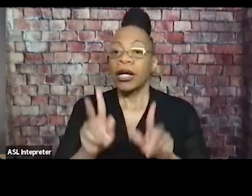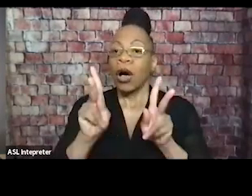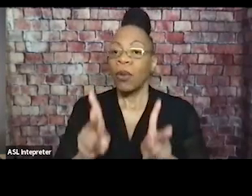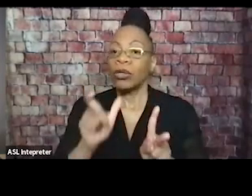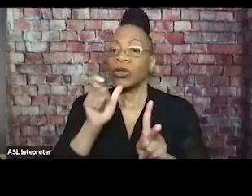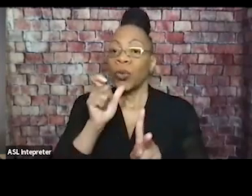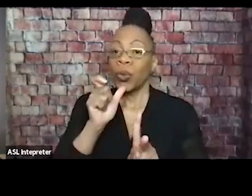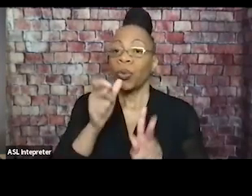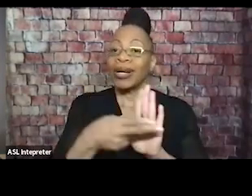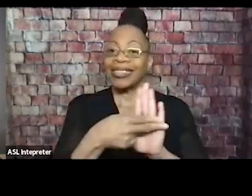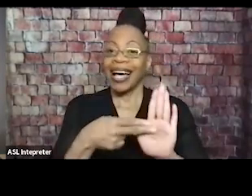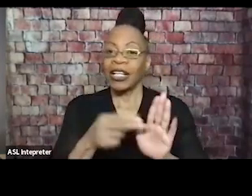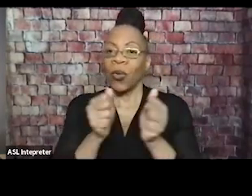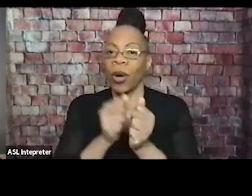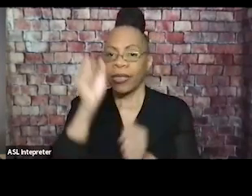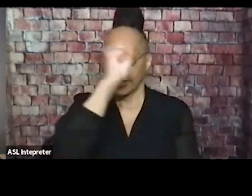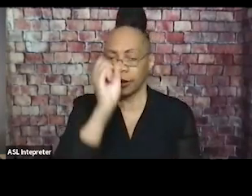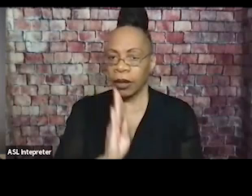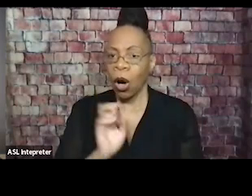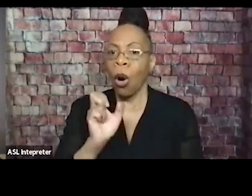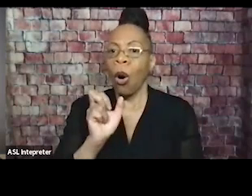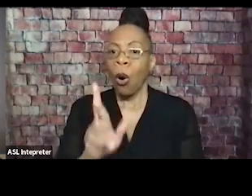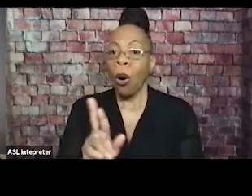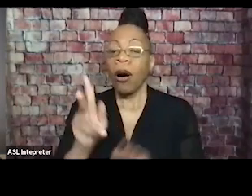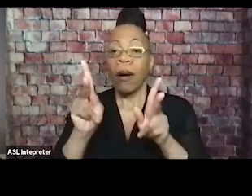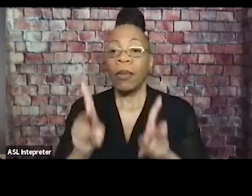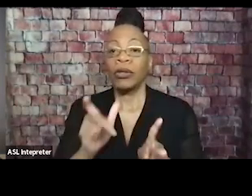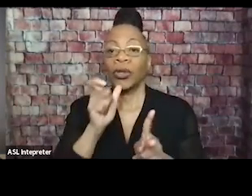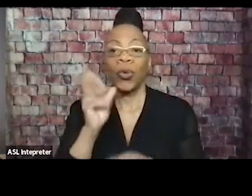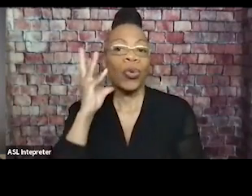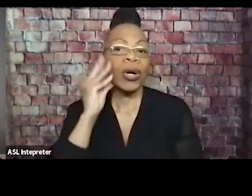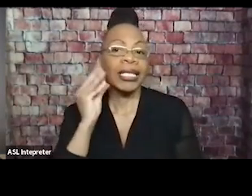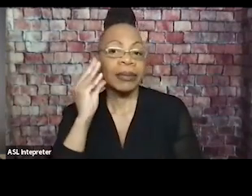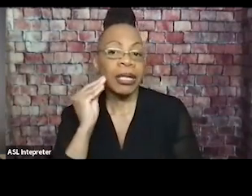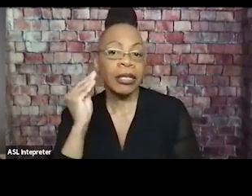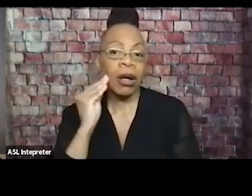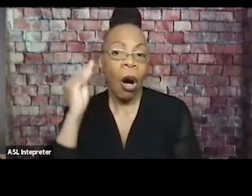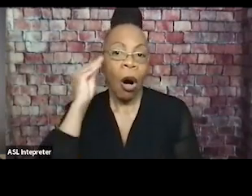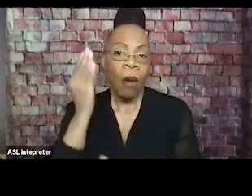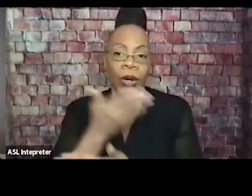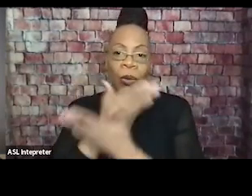Similarly, a person experiencing or at risk of homelessness rather than a homeless person and so on and so forth.